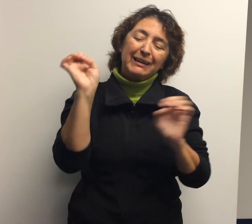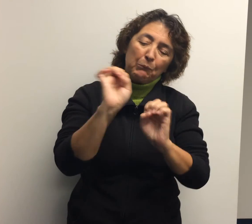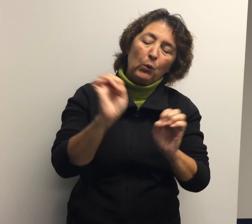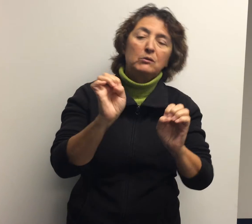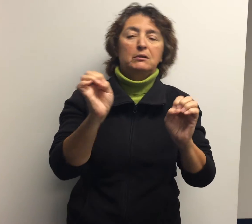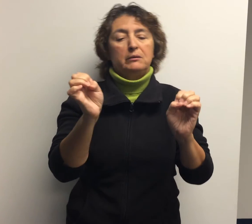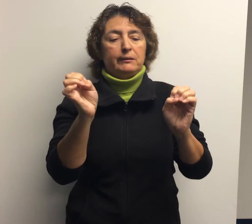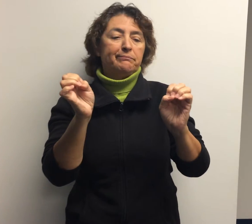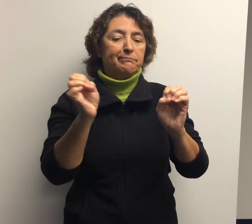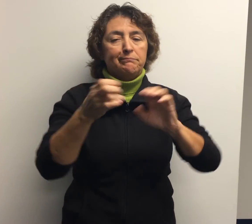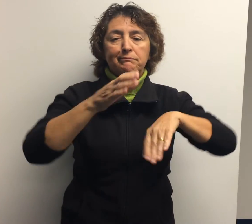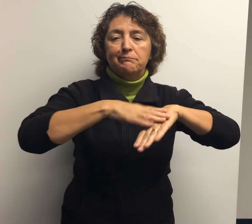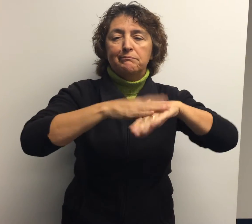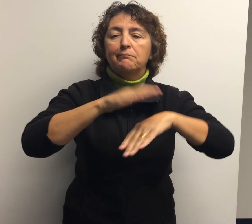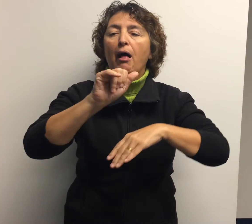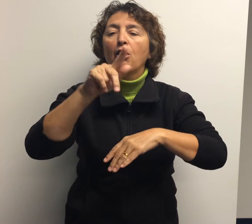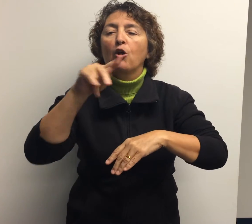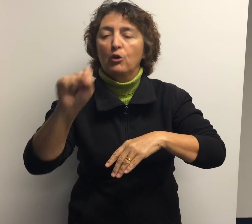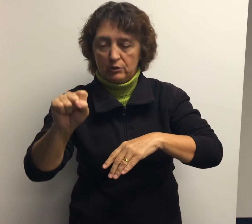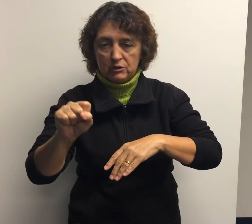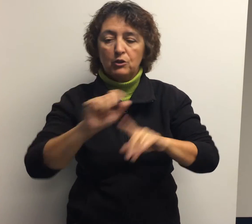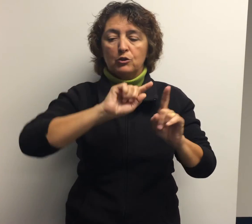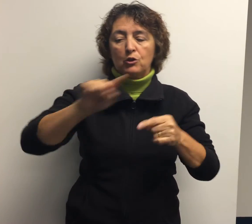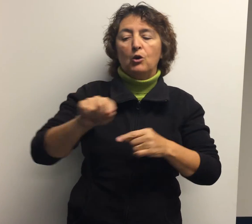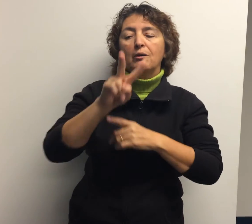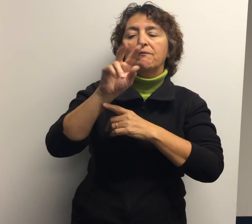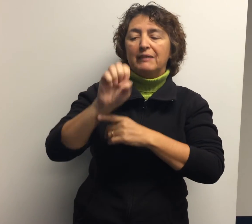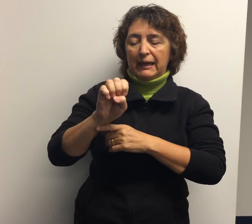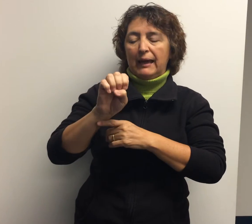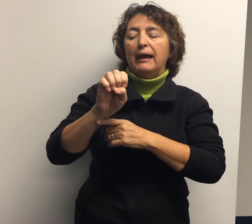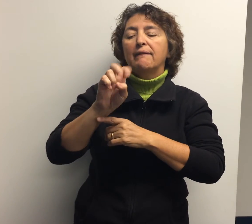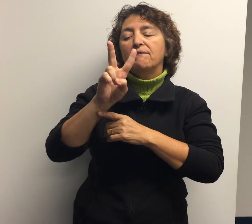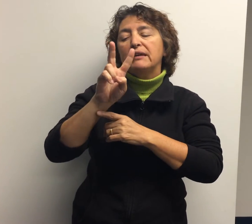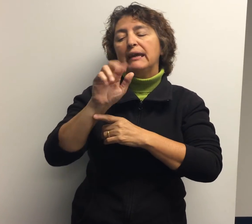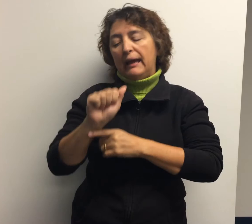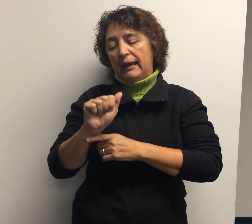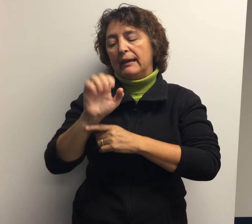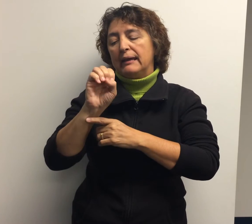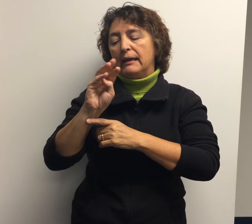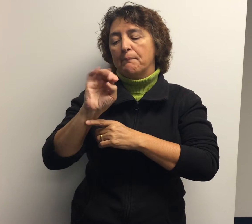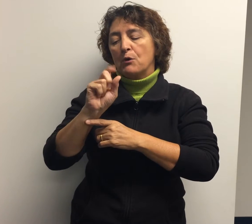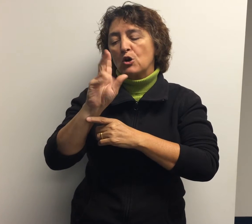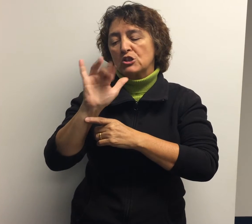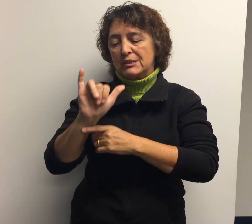Go to www.vaemergency.gov for a list of resources and links to social media.